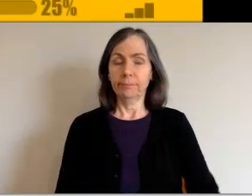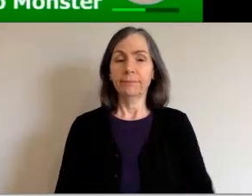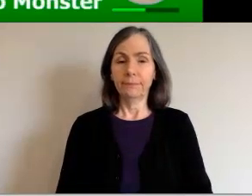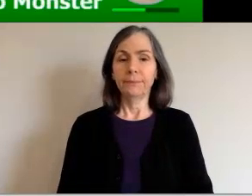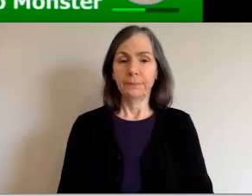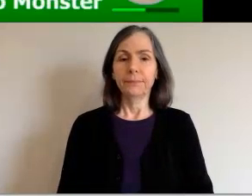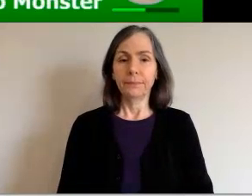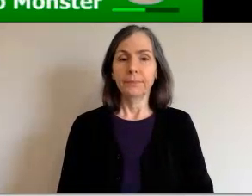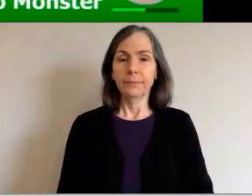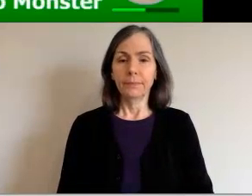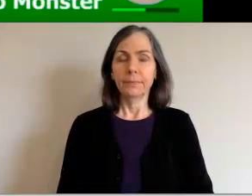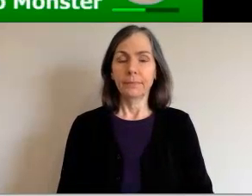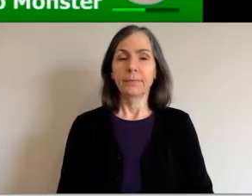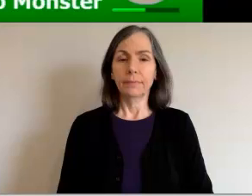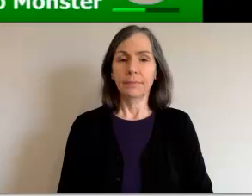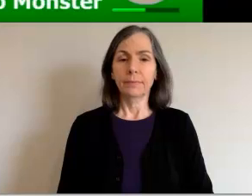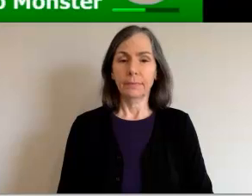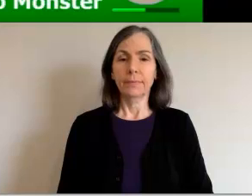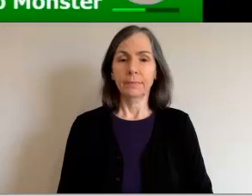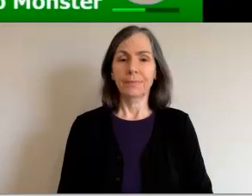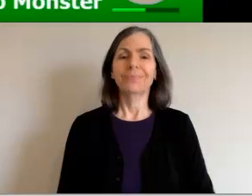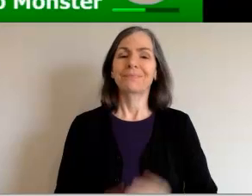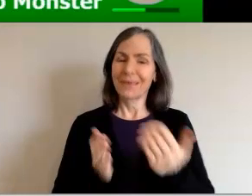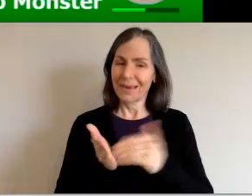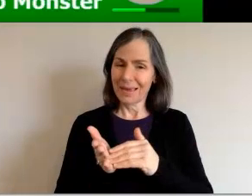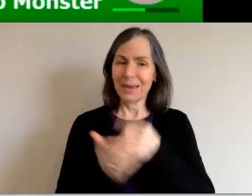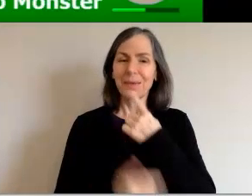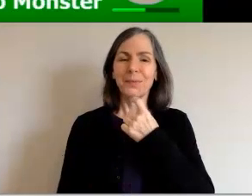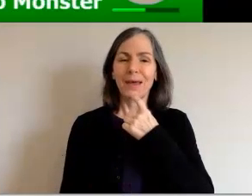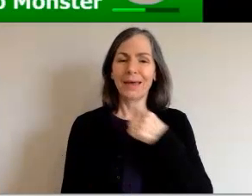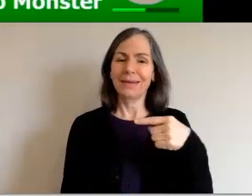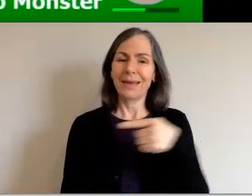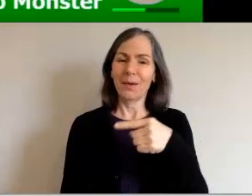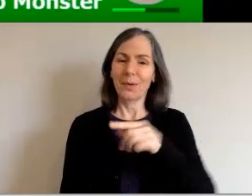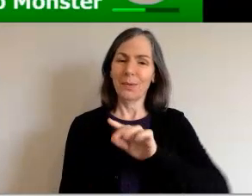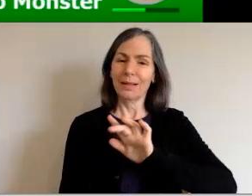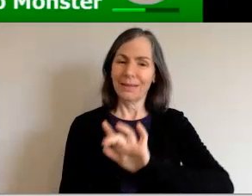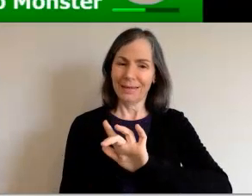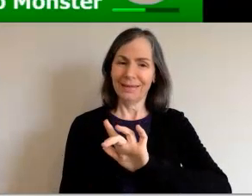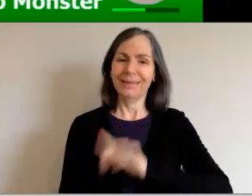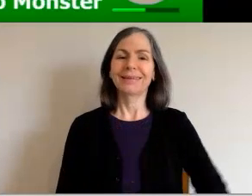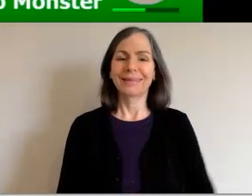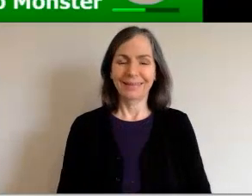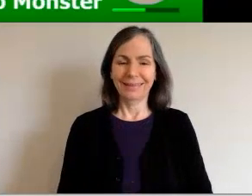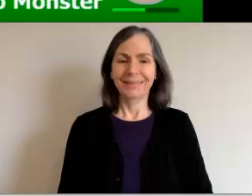Then you need to go to the same corner and click on the red arrow again.